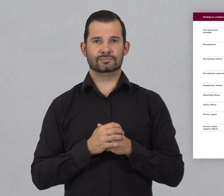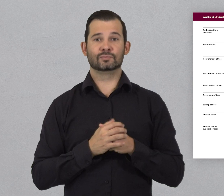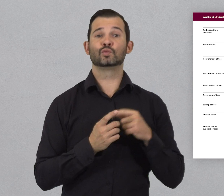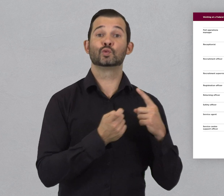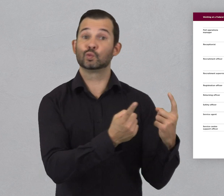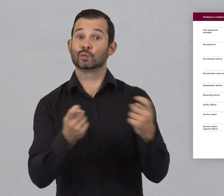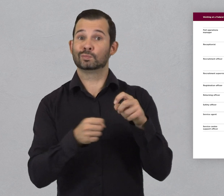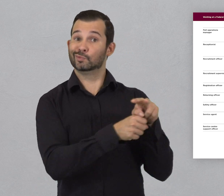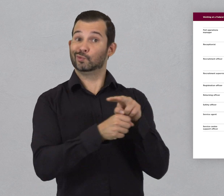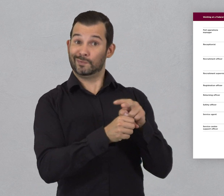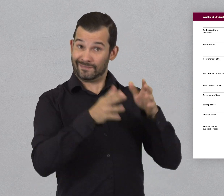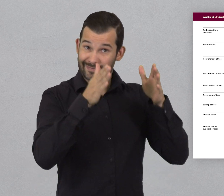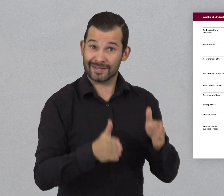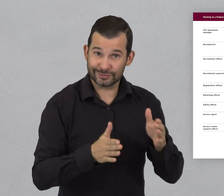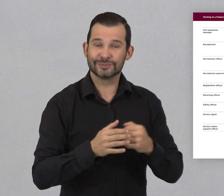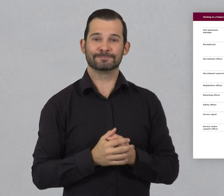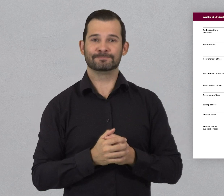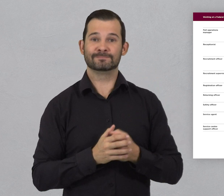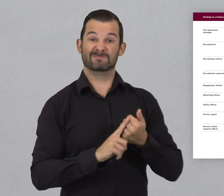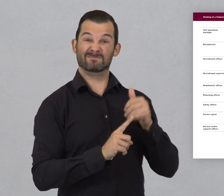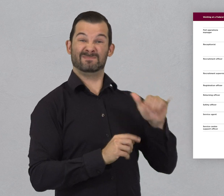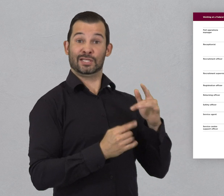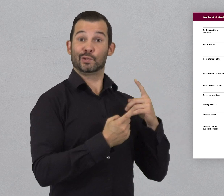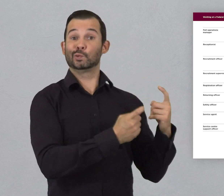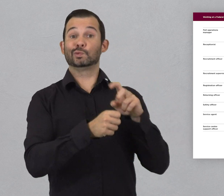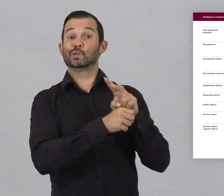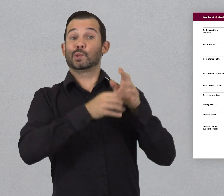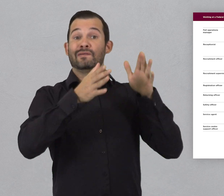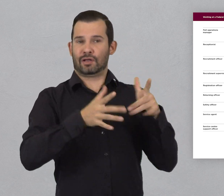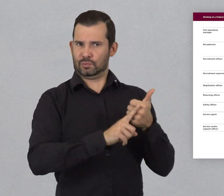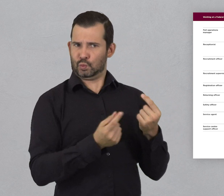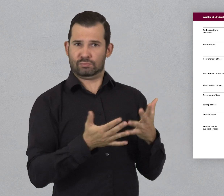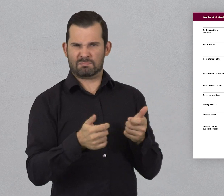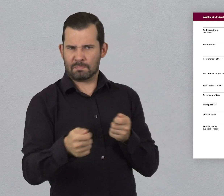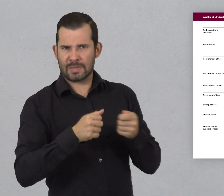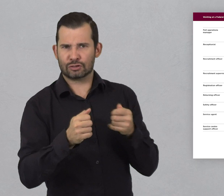Recruitment supervisor: The recruitment supervisor manages the recruitment of